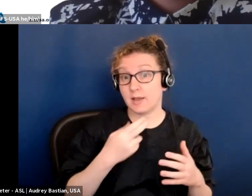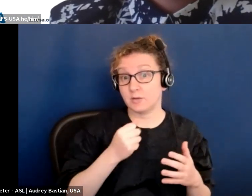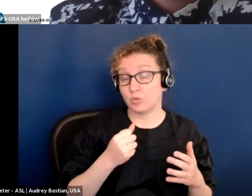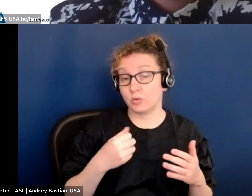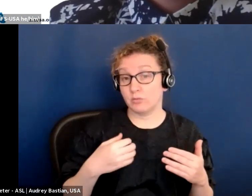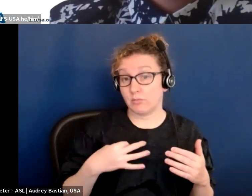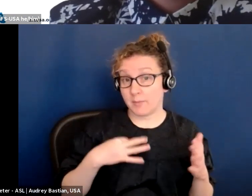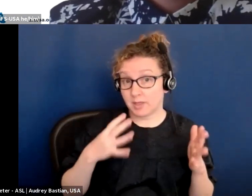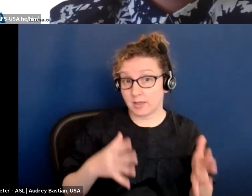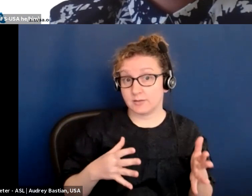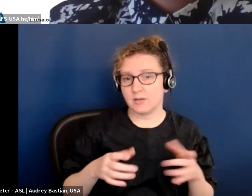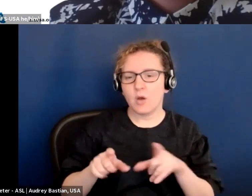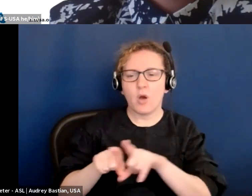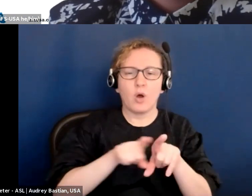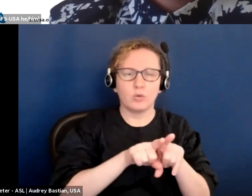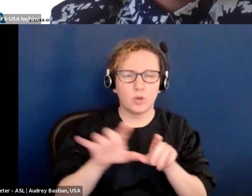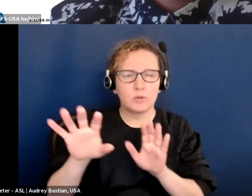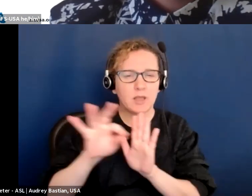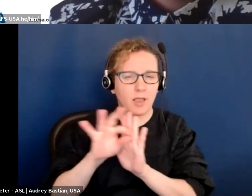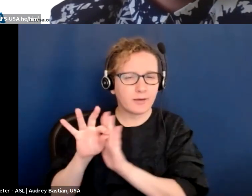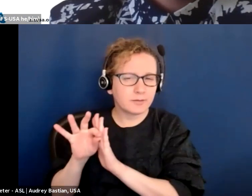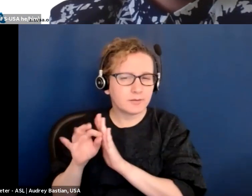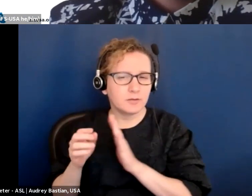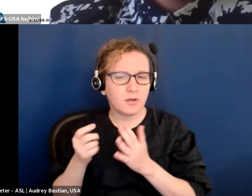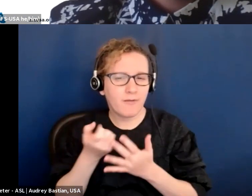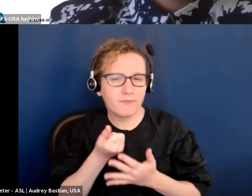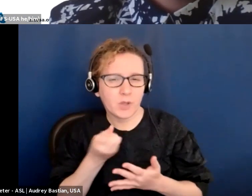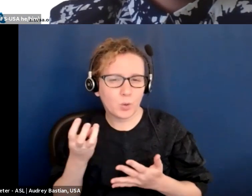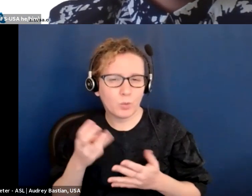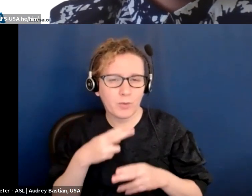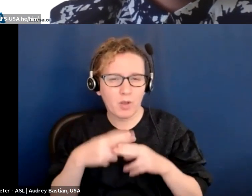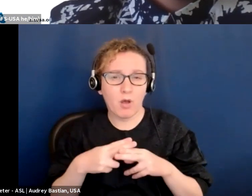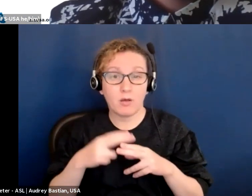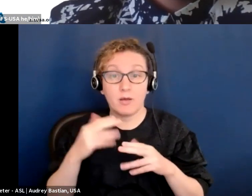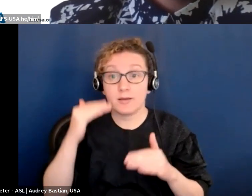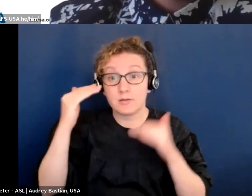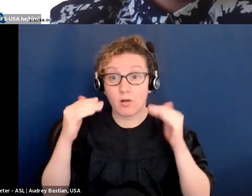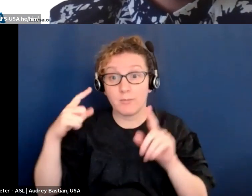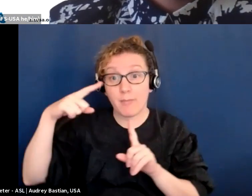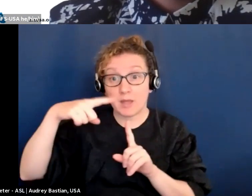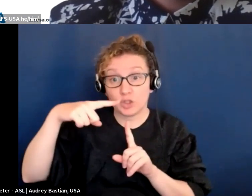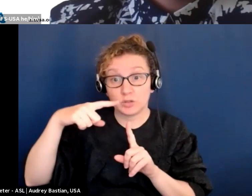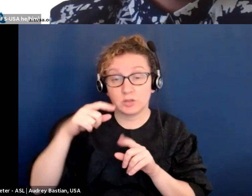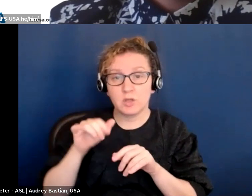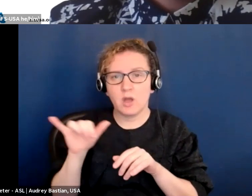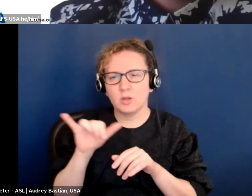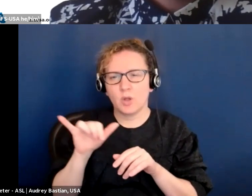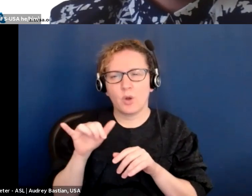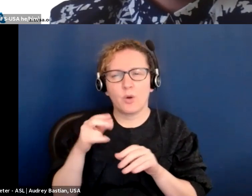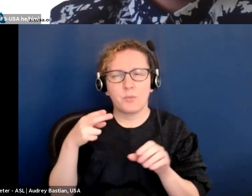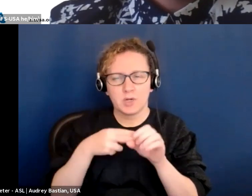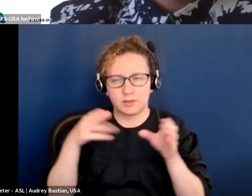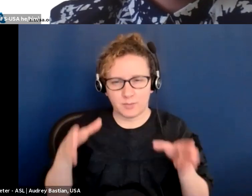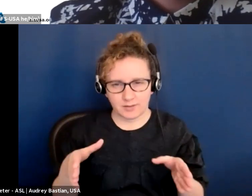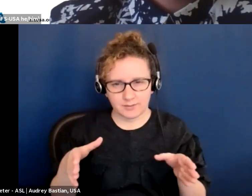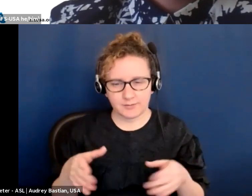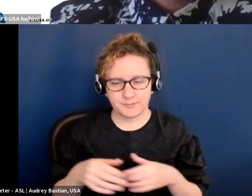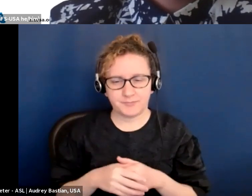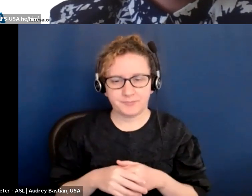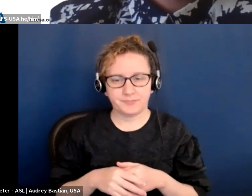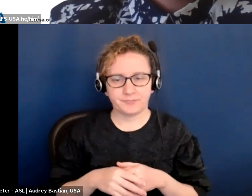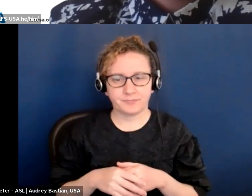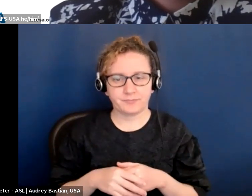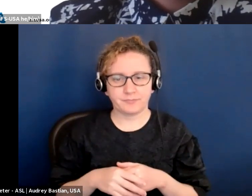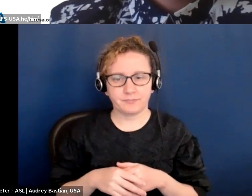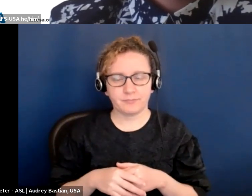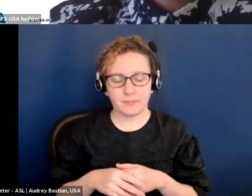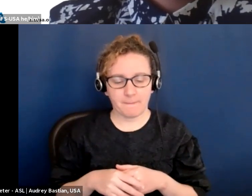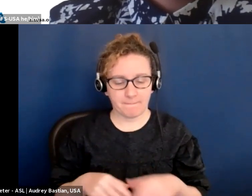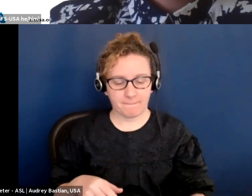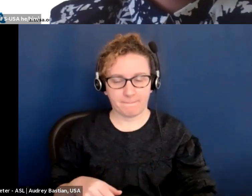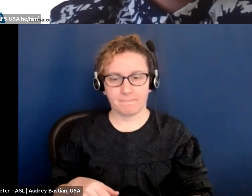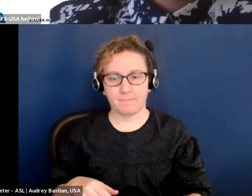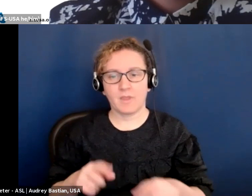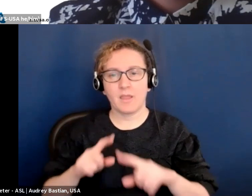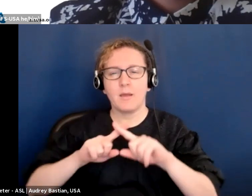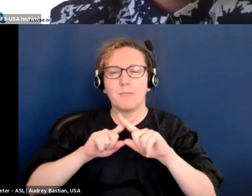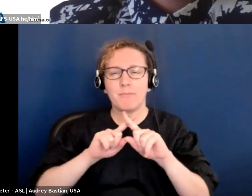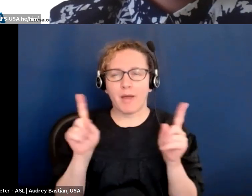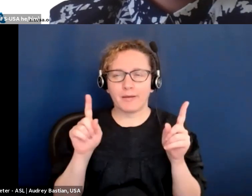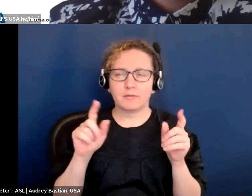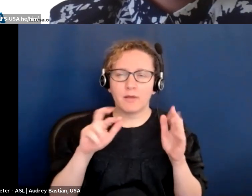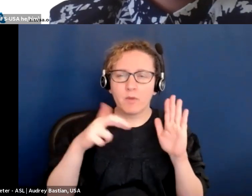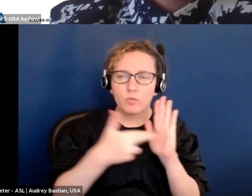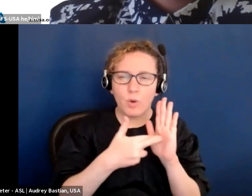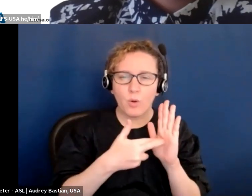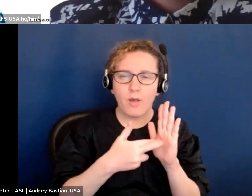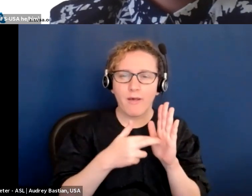we also select a few adult mentors who are also participants but is the role of a mentor.